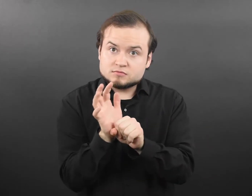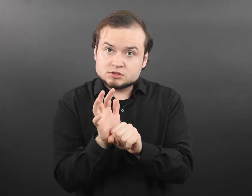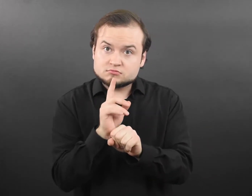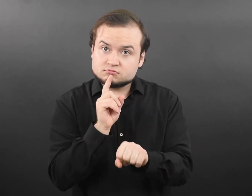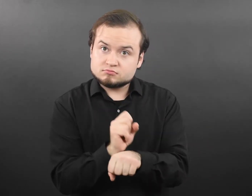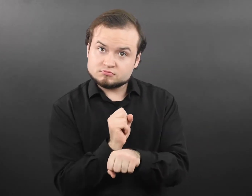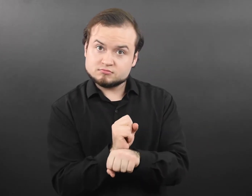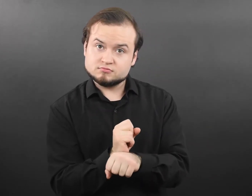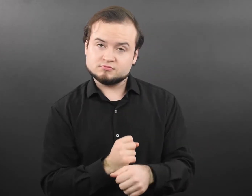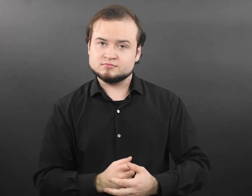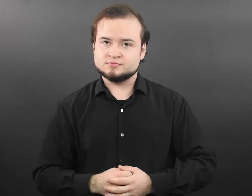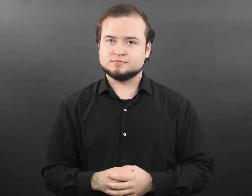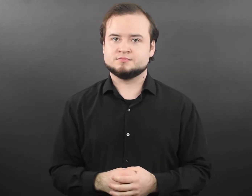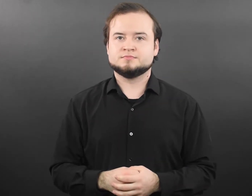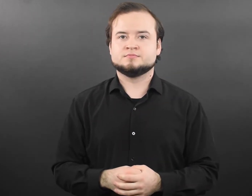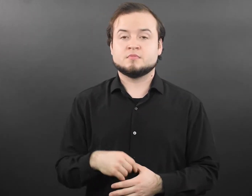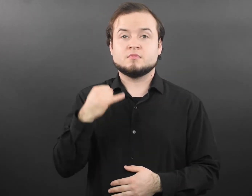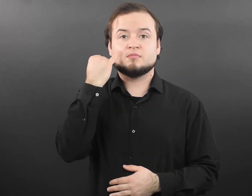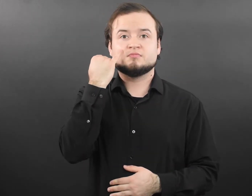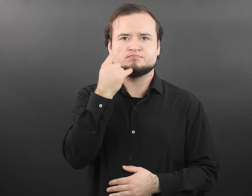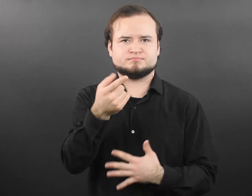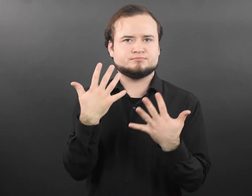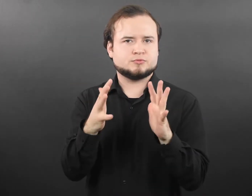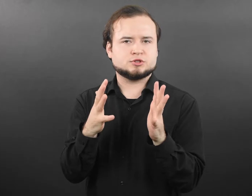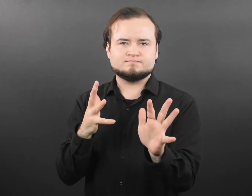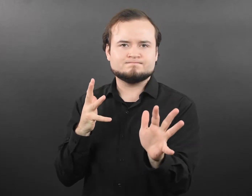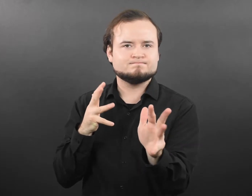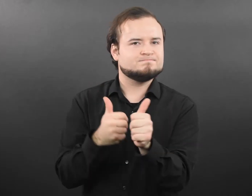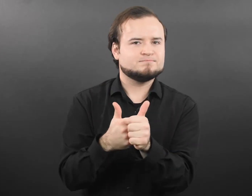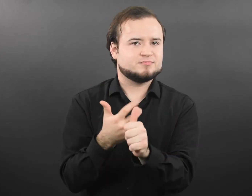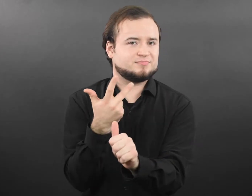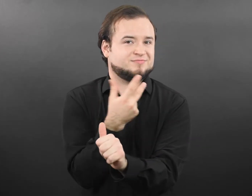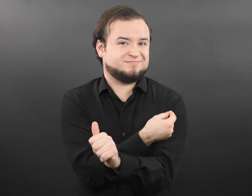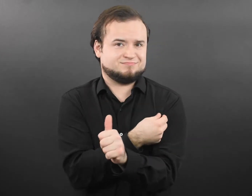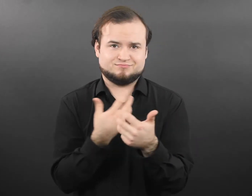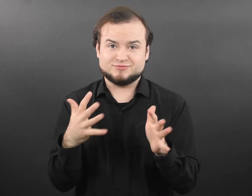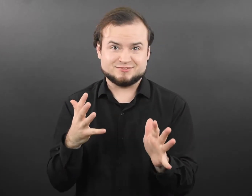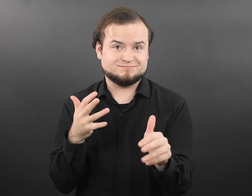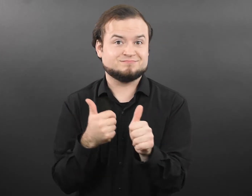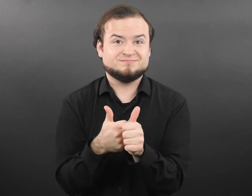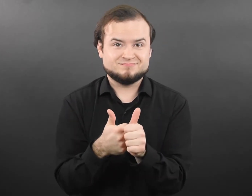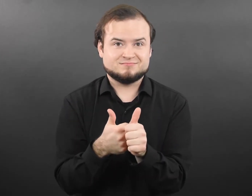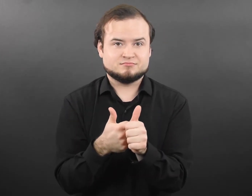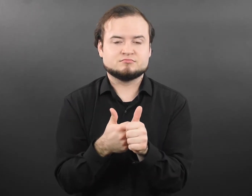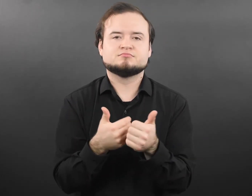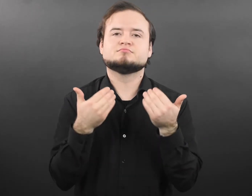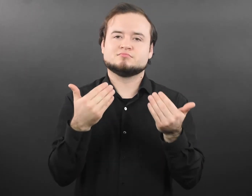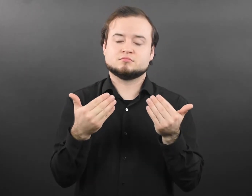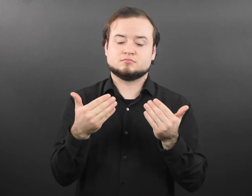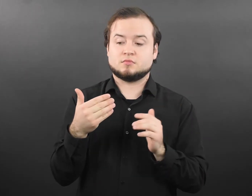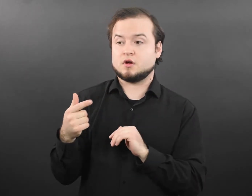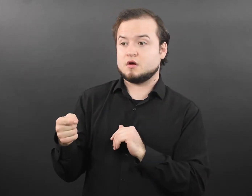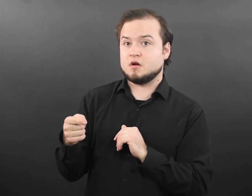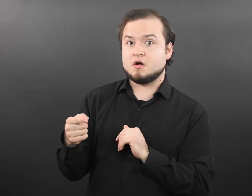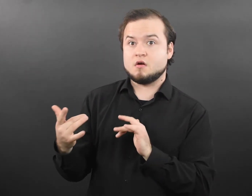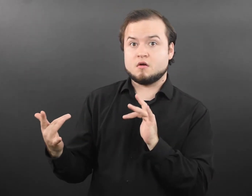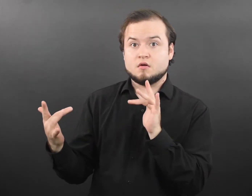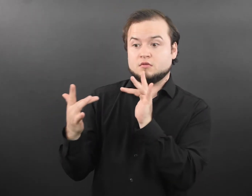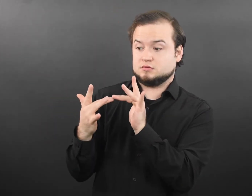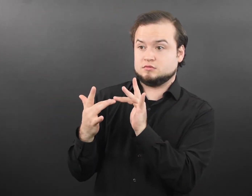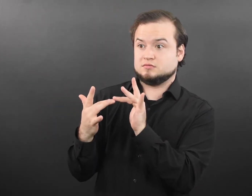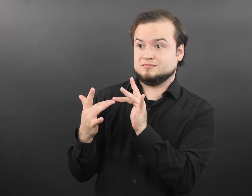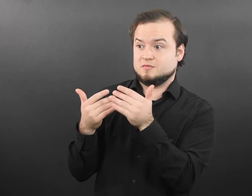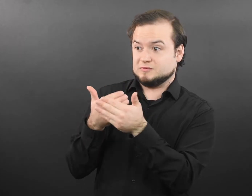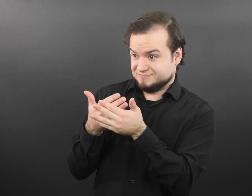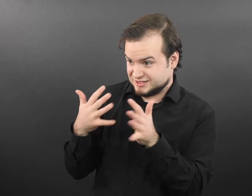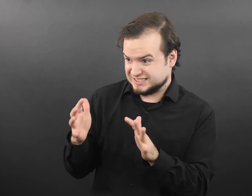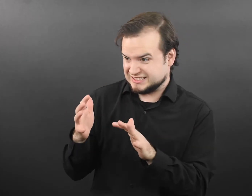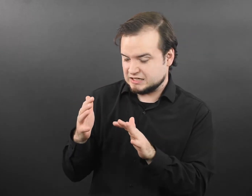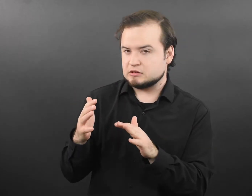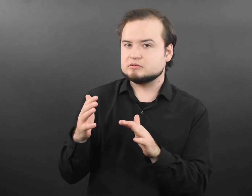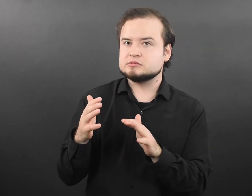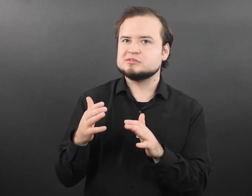If you are up to date on vaccinations: • Get tested at least five days after close